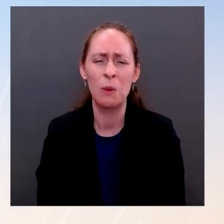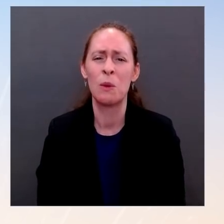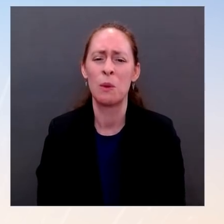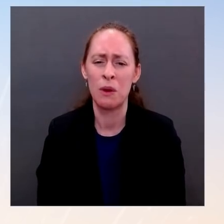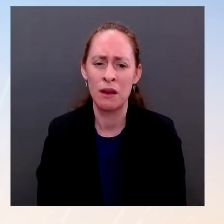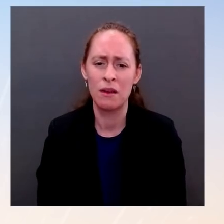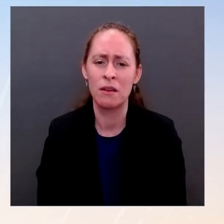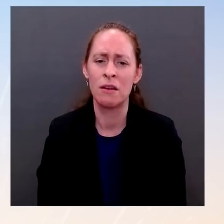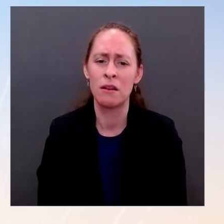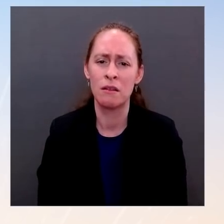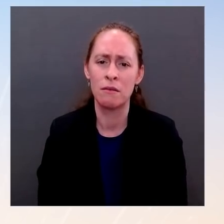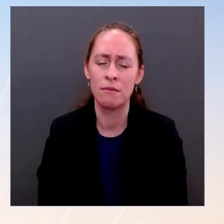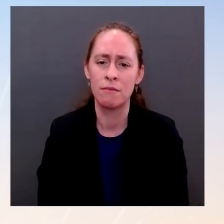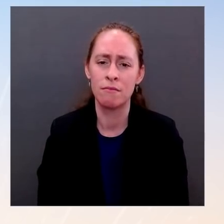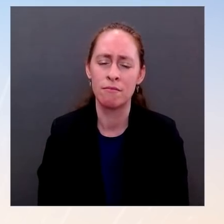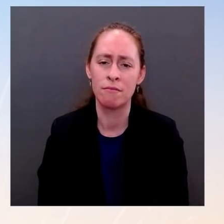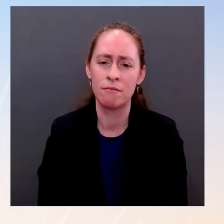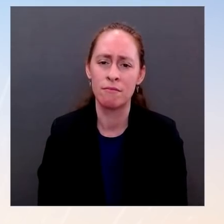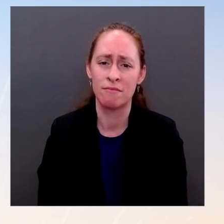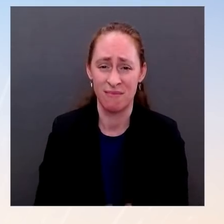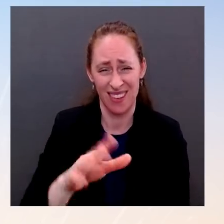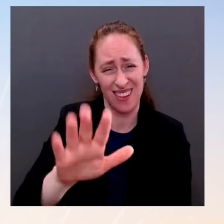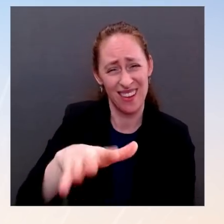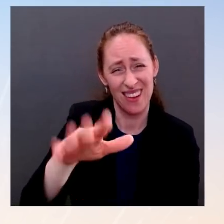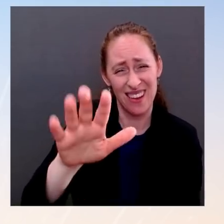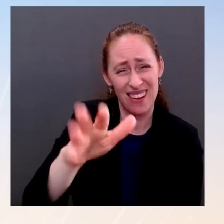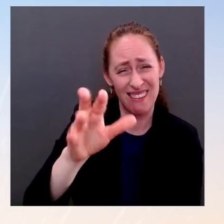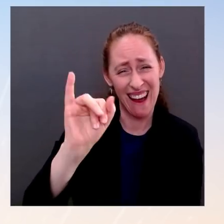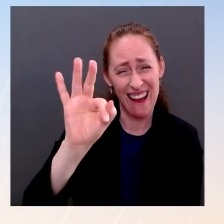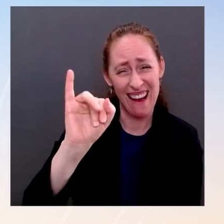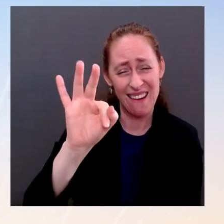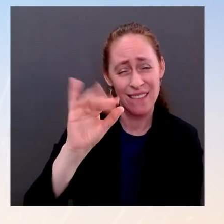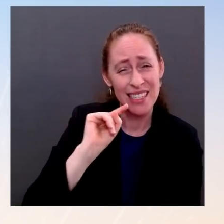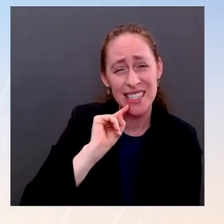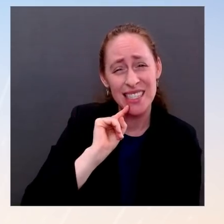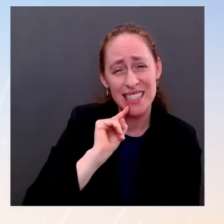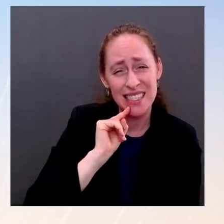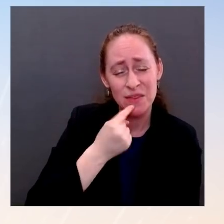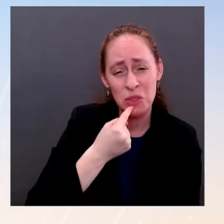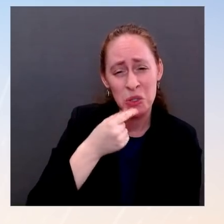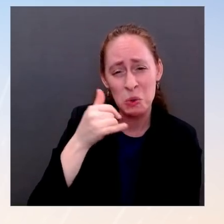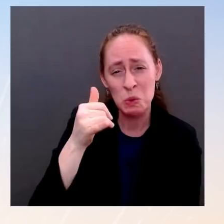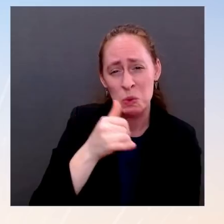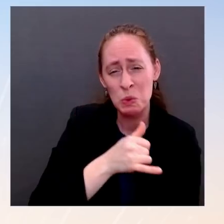how do you protect against the risks that Russia's economy becomes stitched even tighter with China